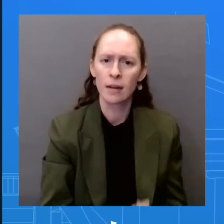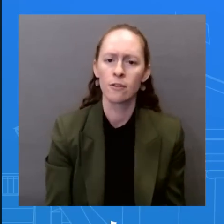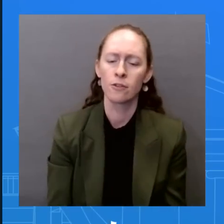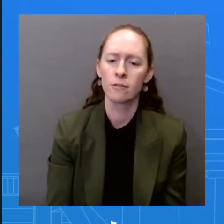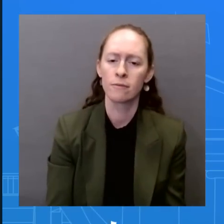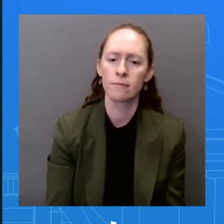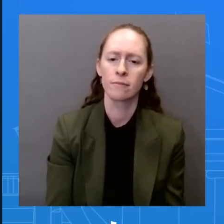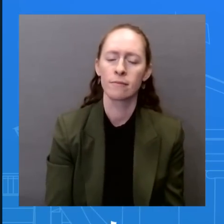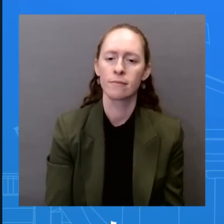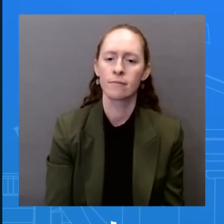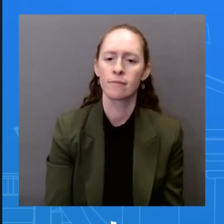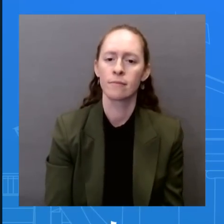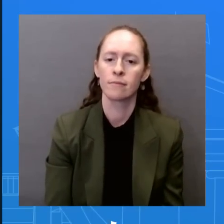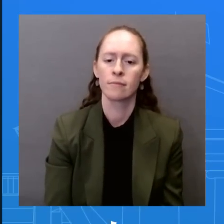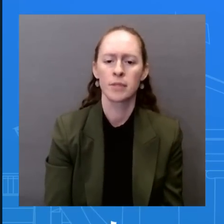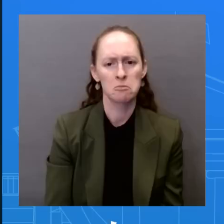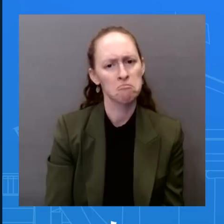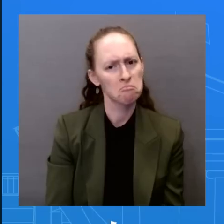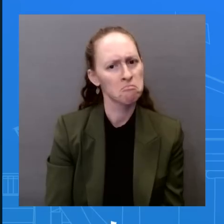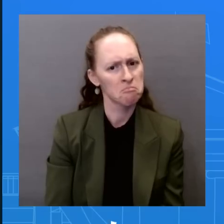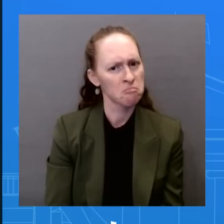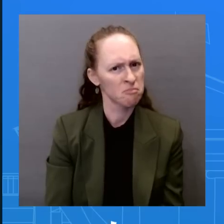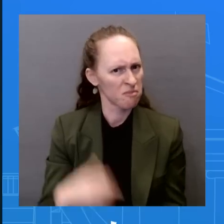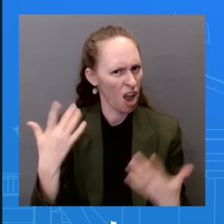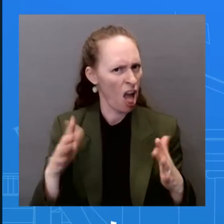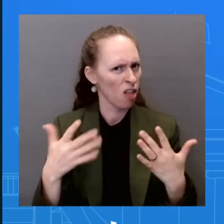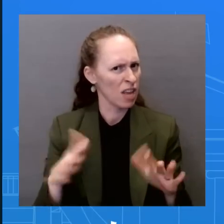If you think about what happens to brown and Black communities